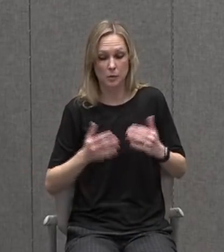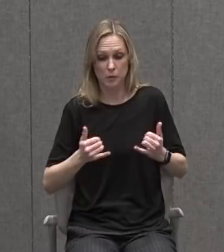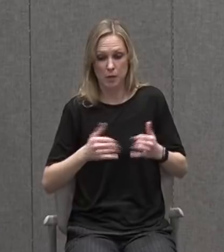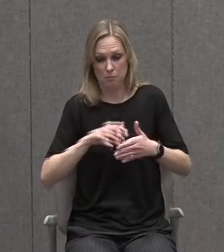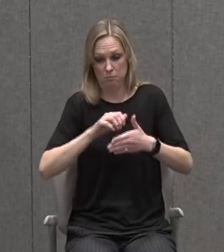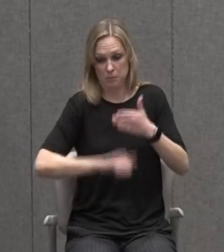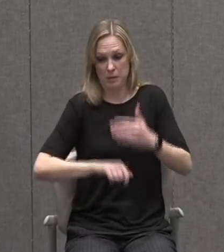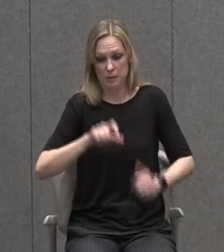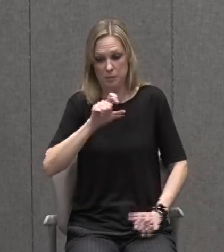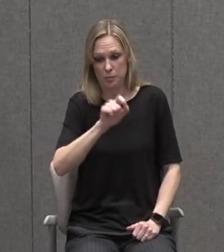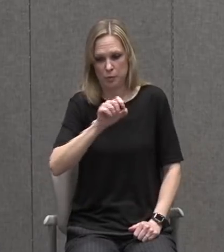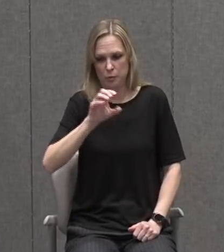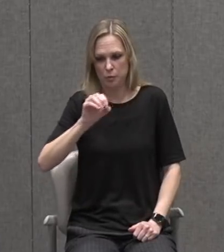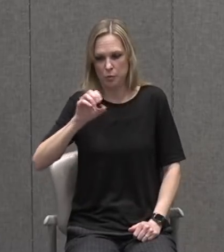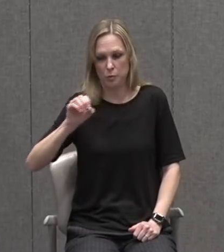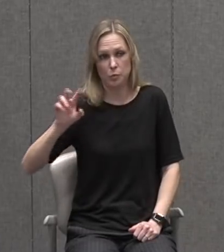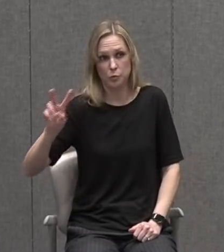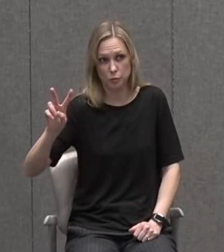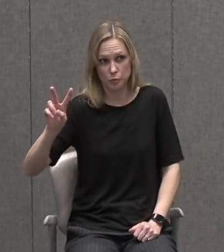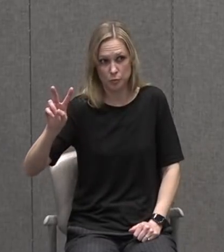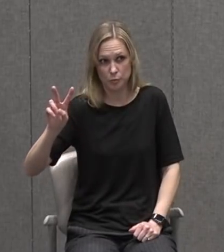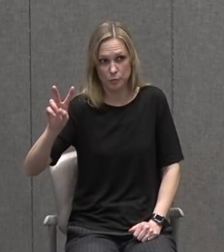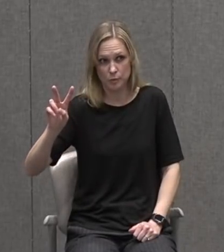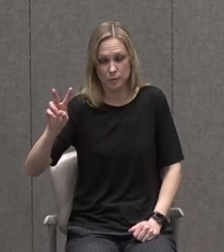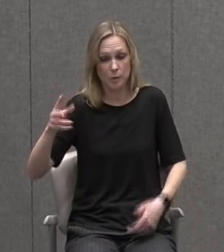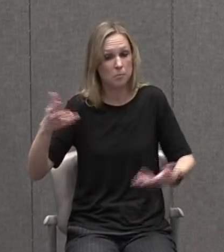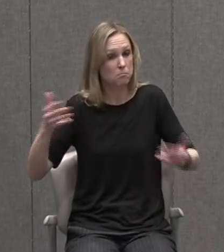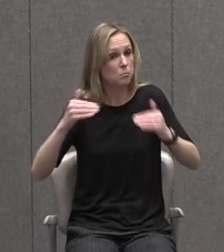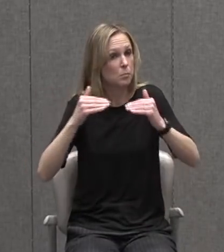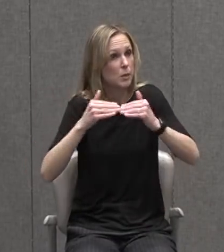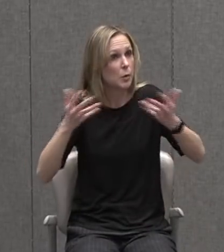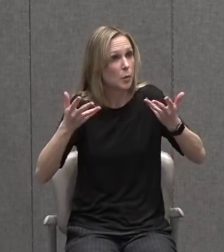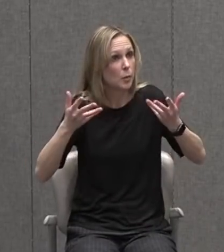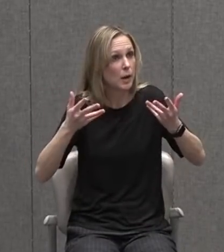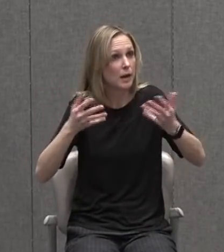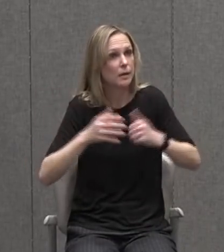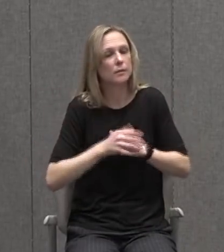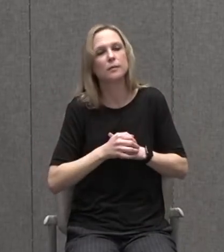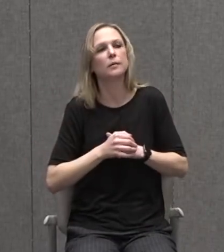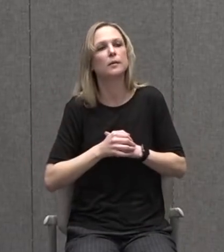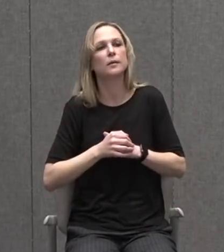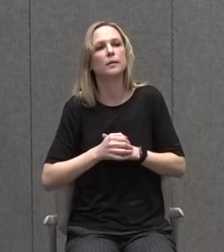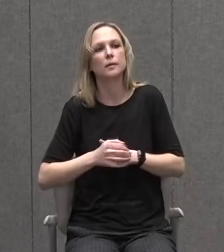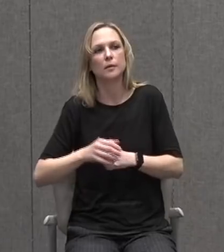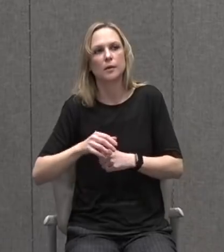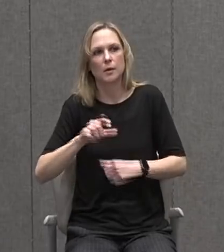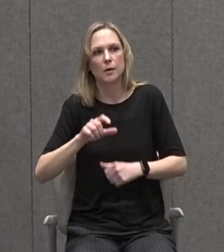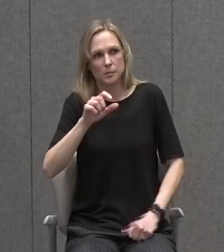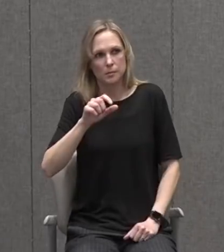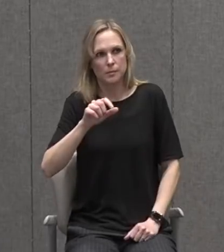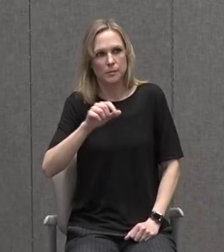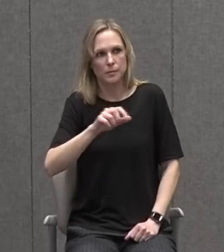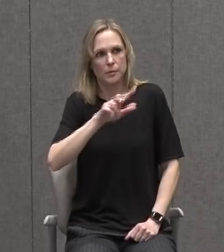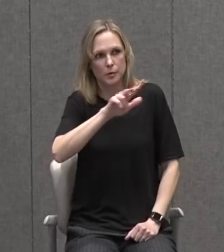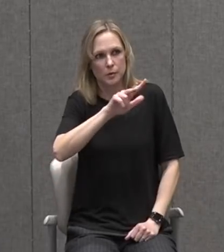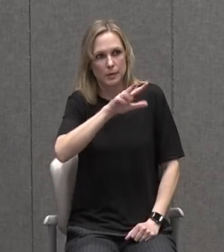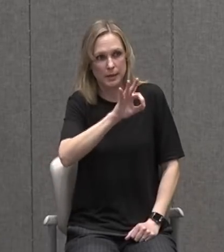So we're gonna look at that five again, what would that be? Five, four, three, two, that's right, 39.343.